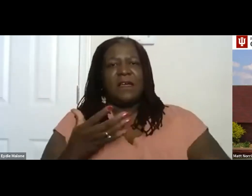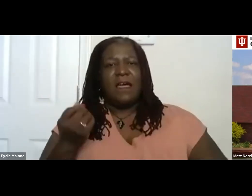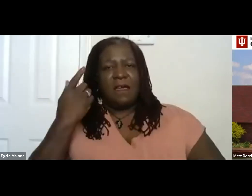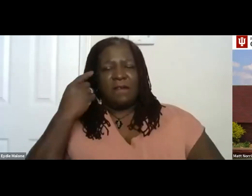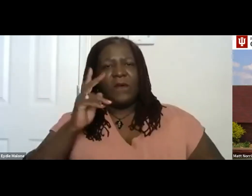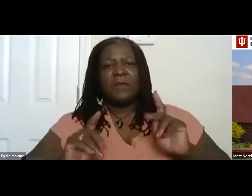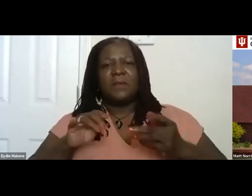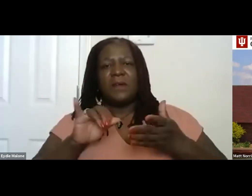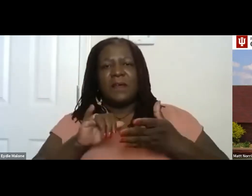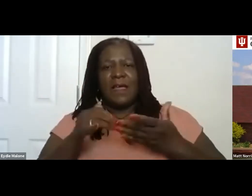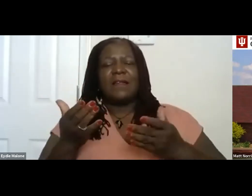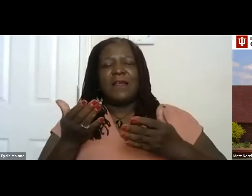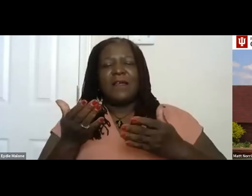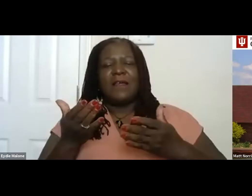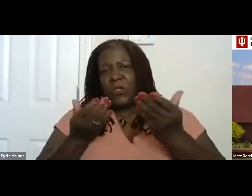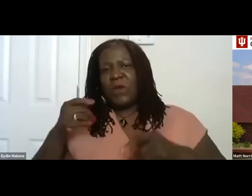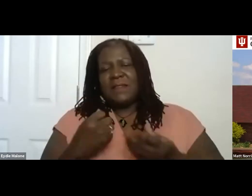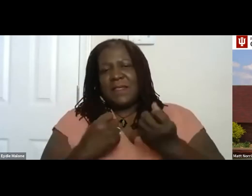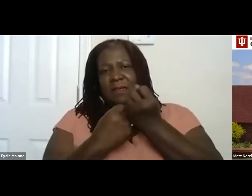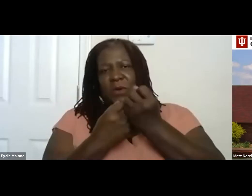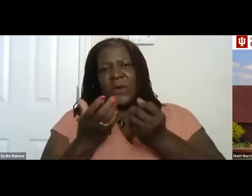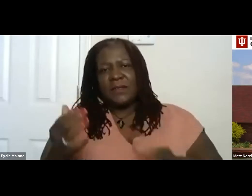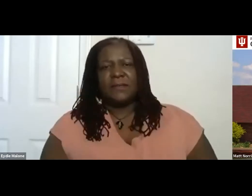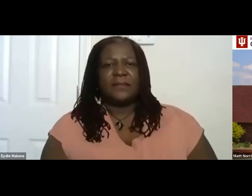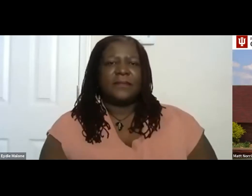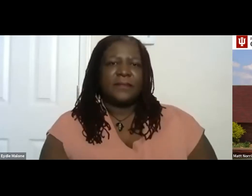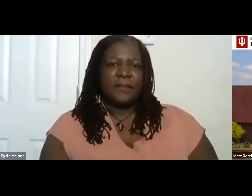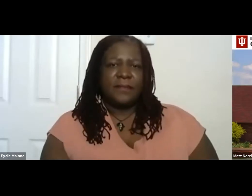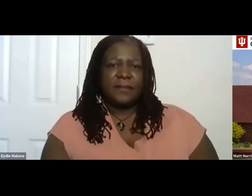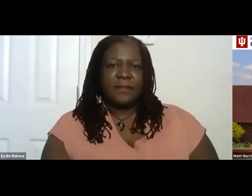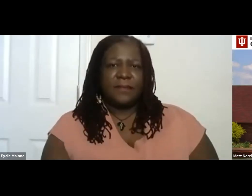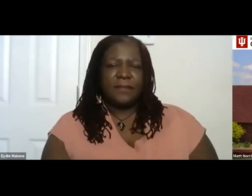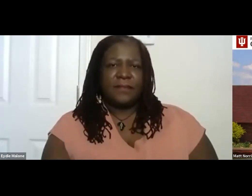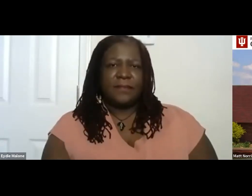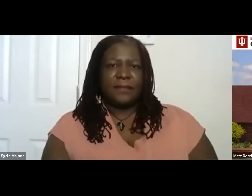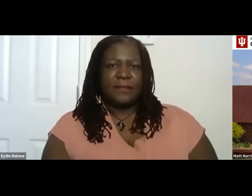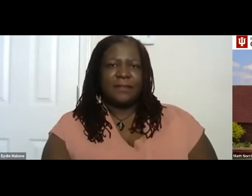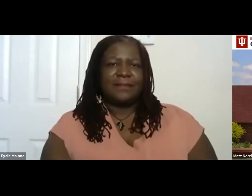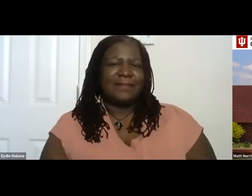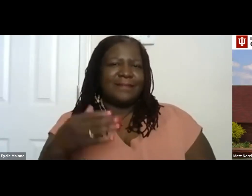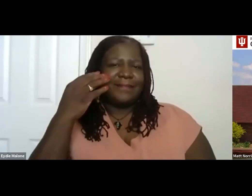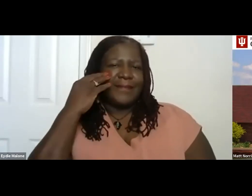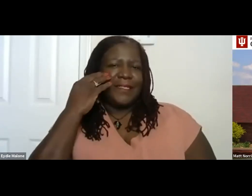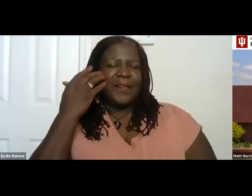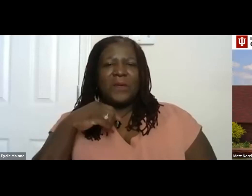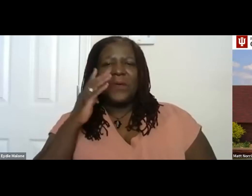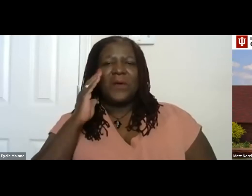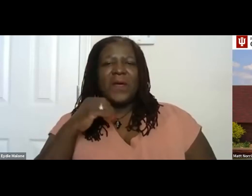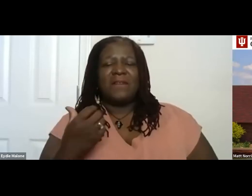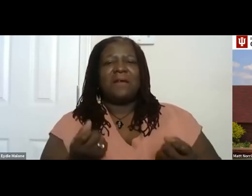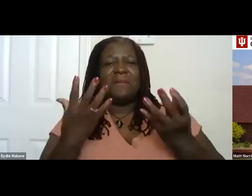children that they support. We'll have lots of links that we'll be sharing throughout